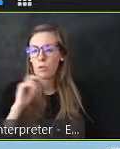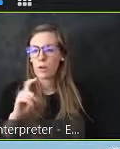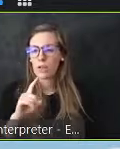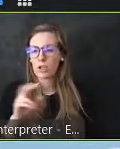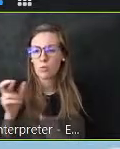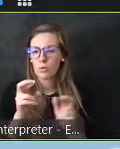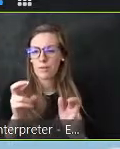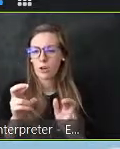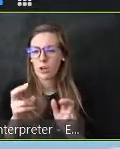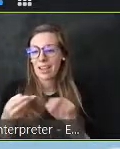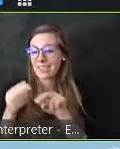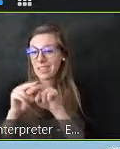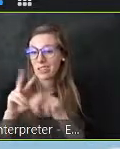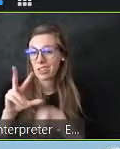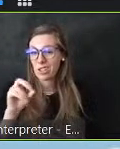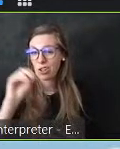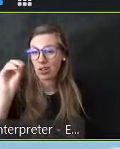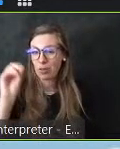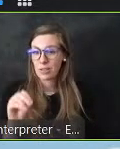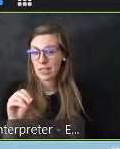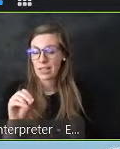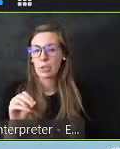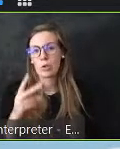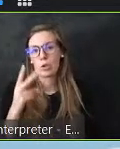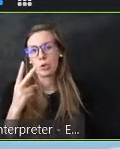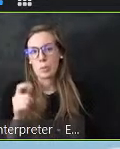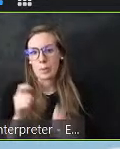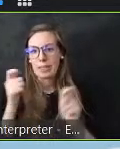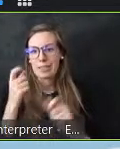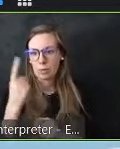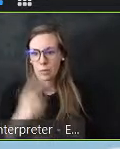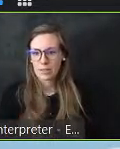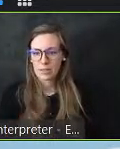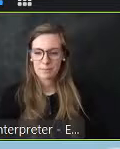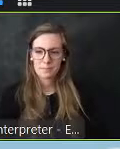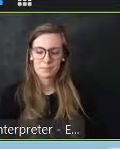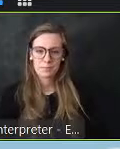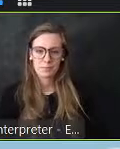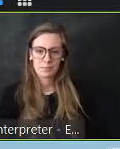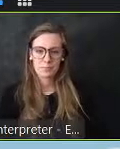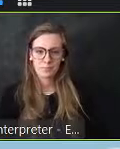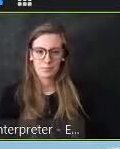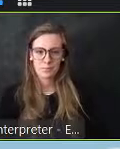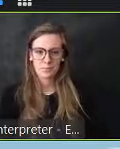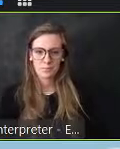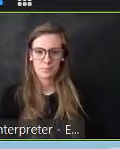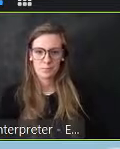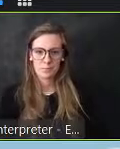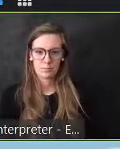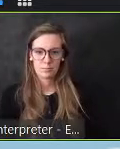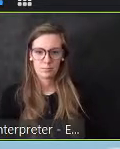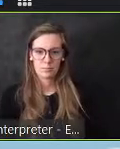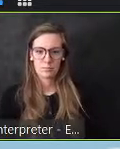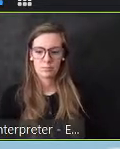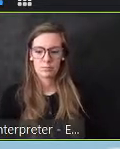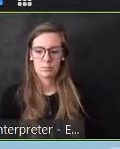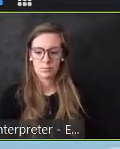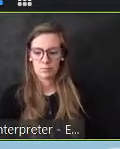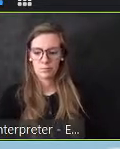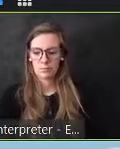Those are the two biggest increases that we've had. These are the graphics.